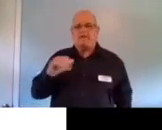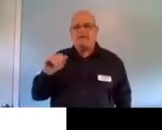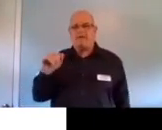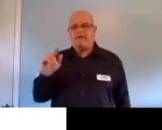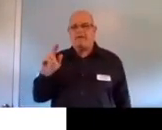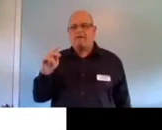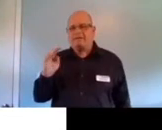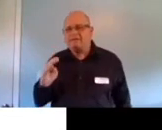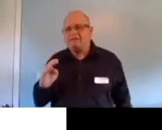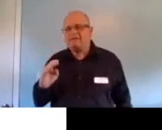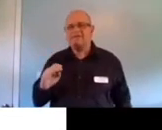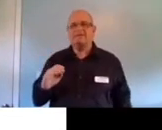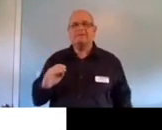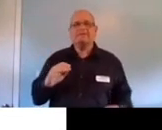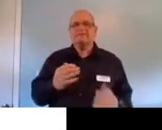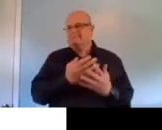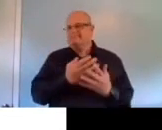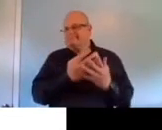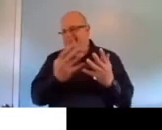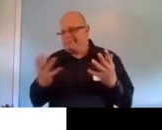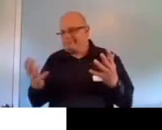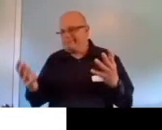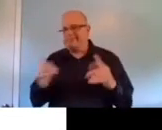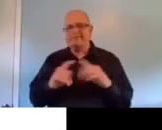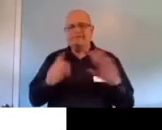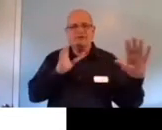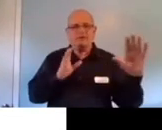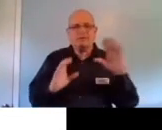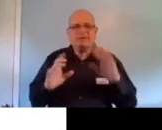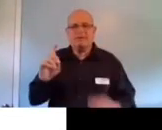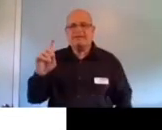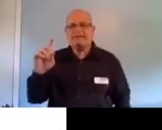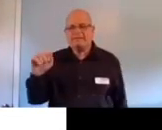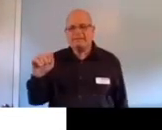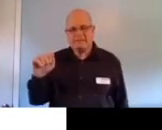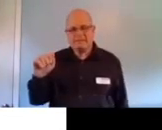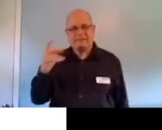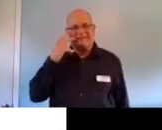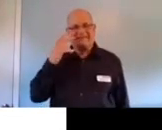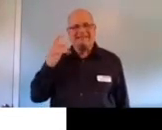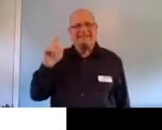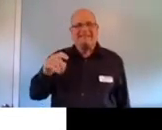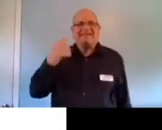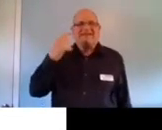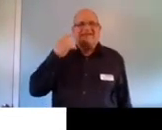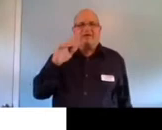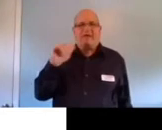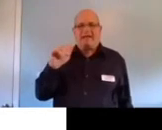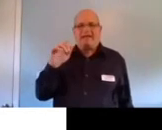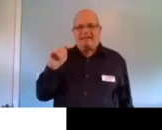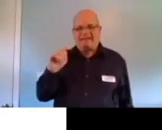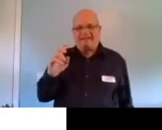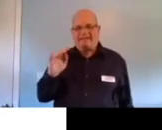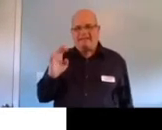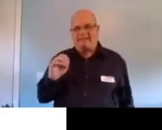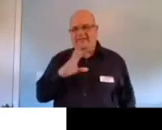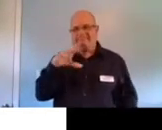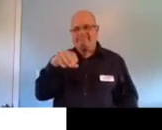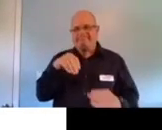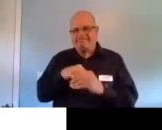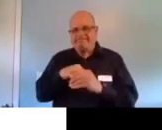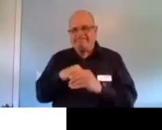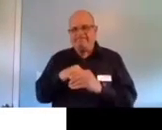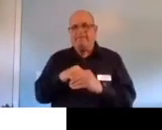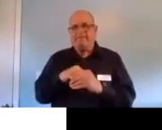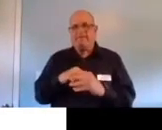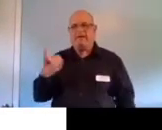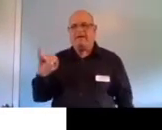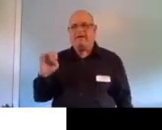disabilities, we are really seeing a need for an AT device to be an integral part of